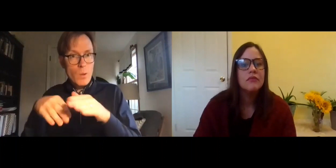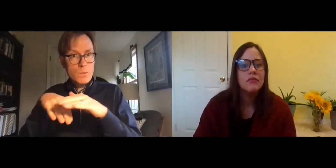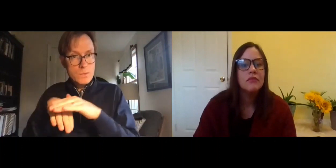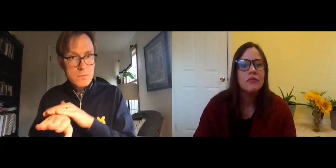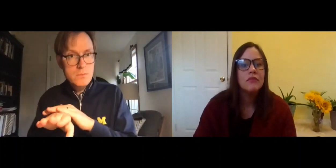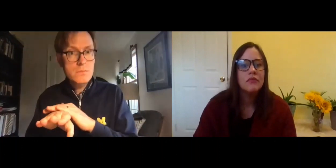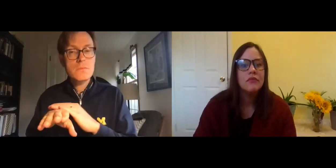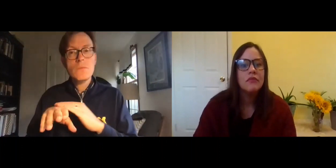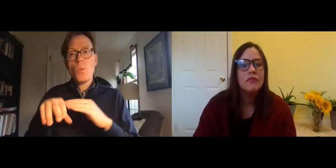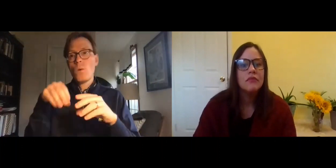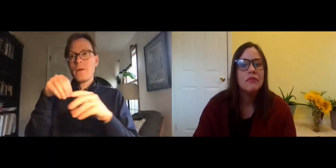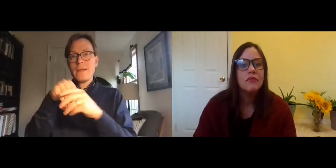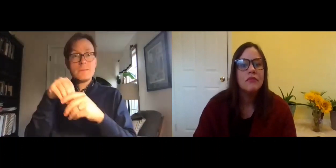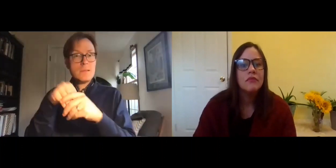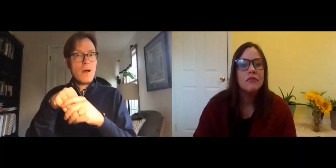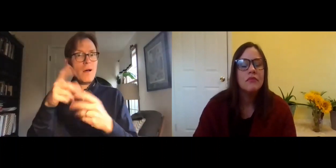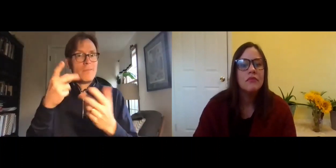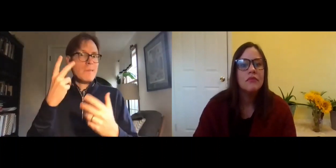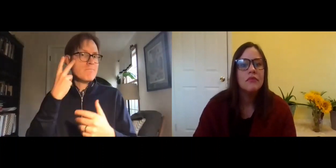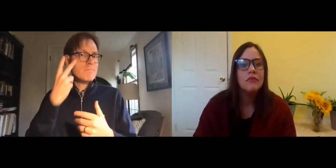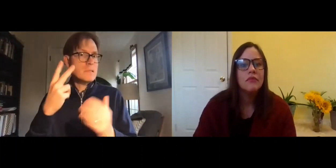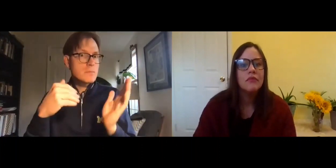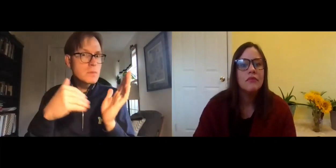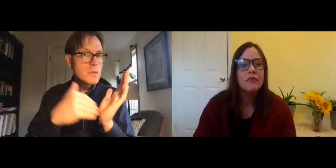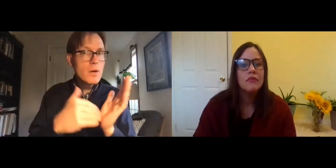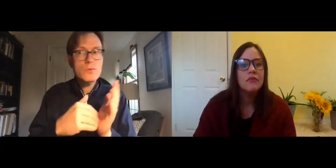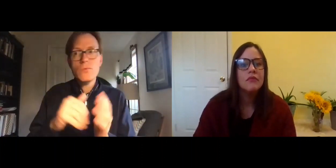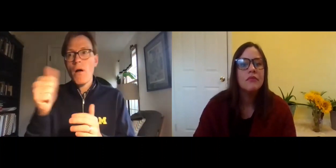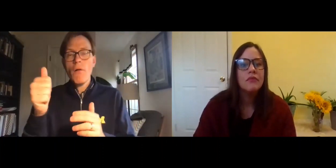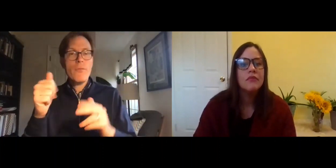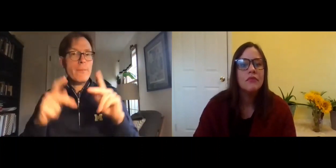If you have to meet someone, if you have to go into someone's house, or if you need to